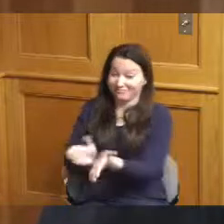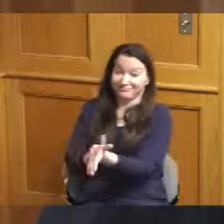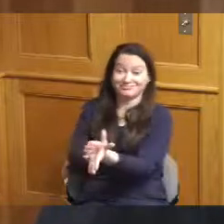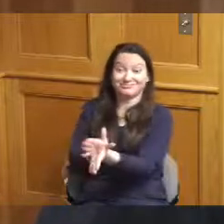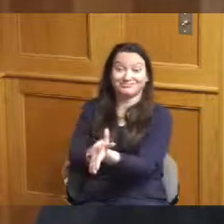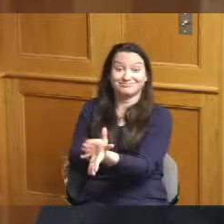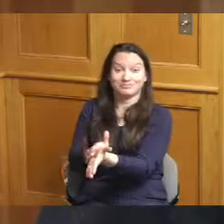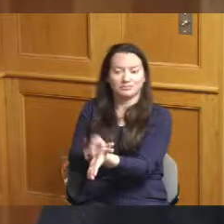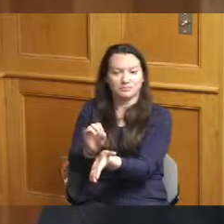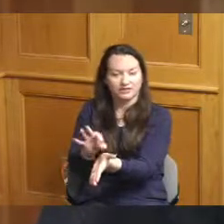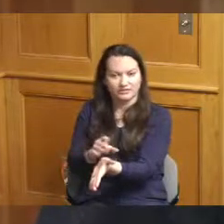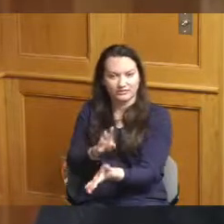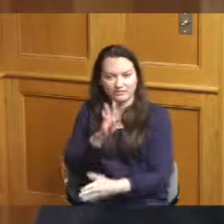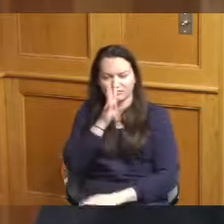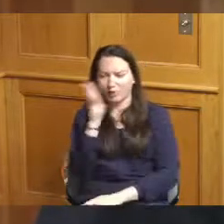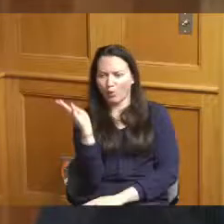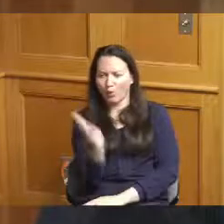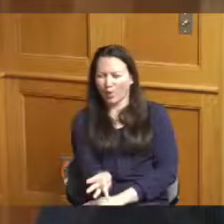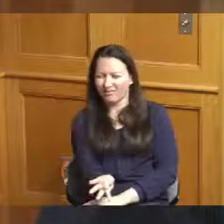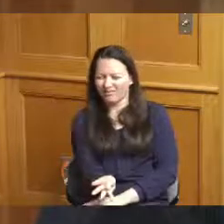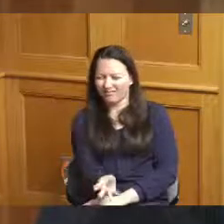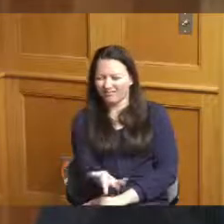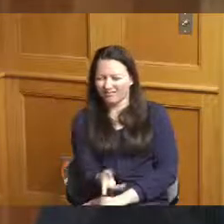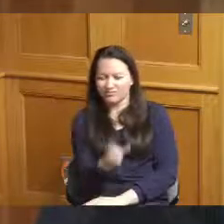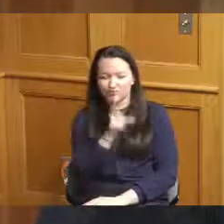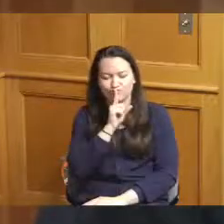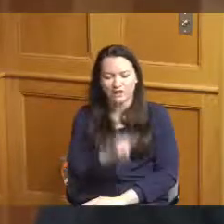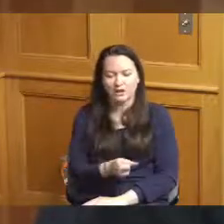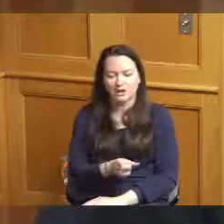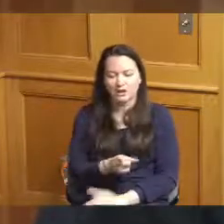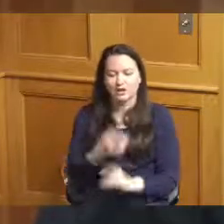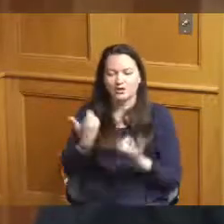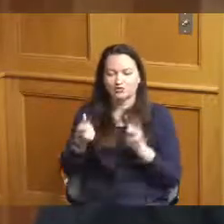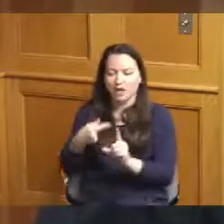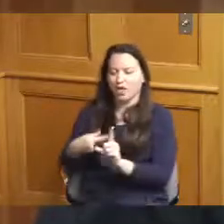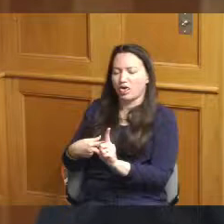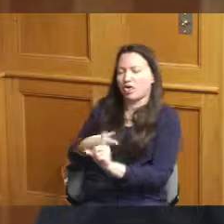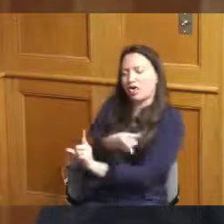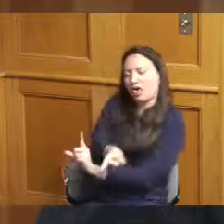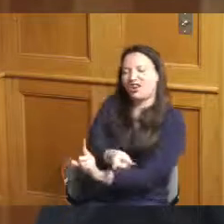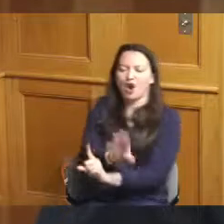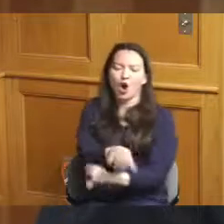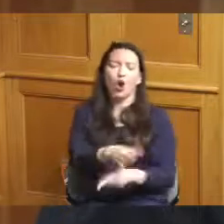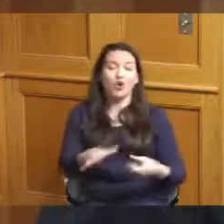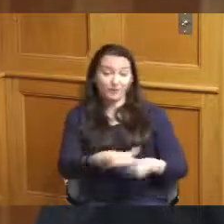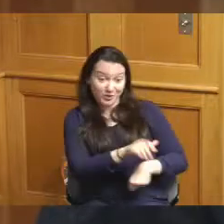and if they're not doing it and really kind of even going around it it seems that